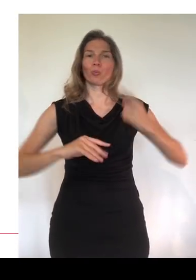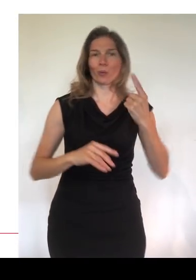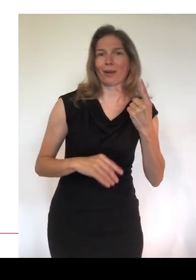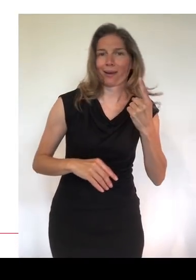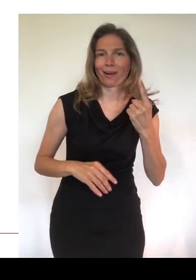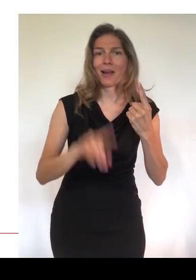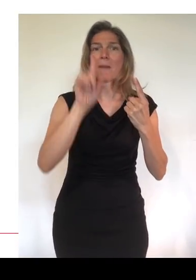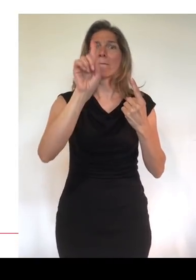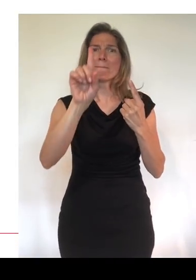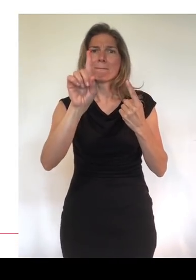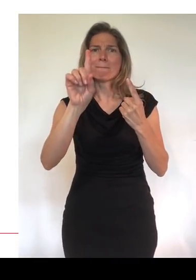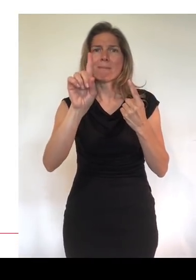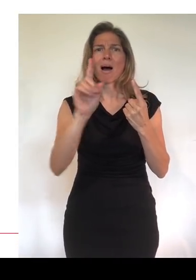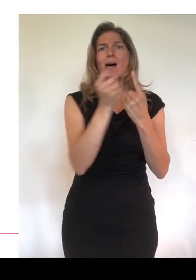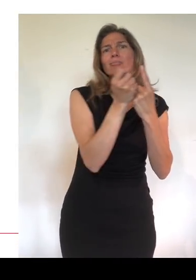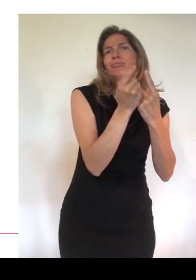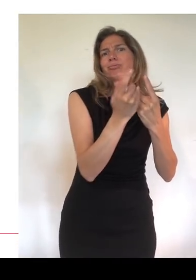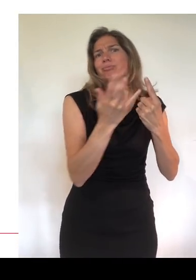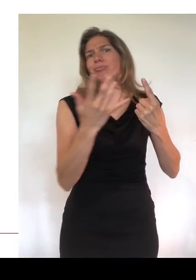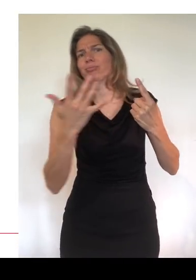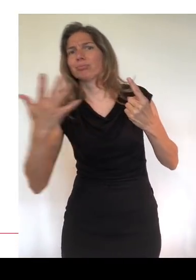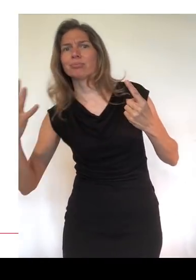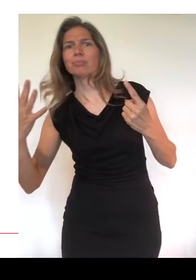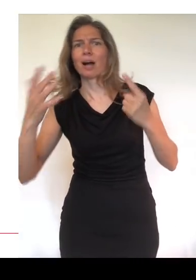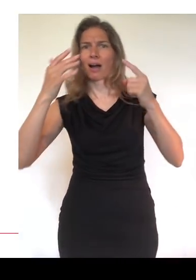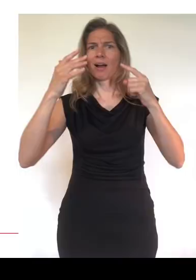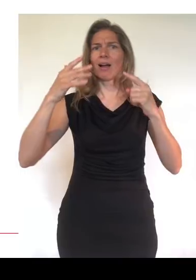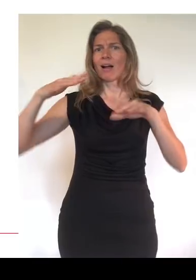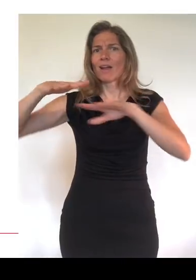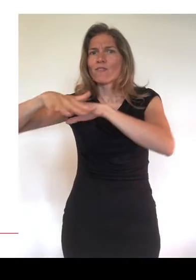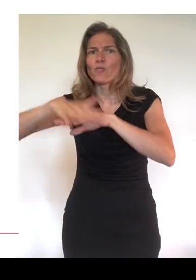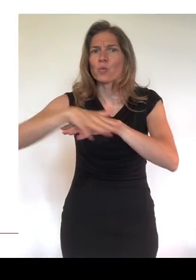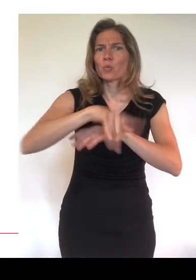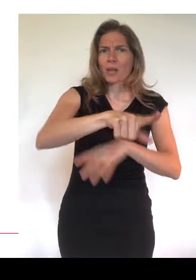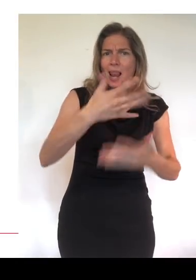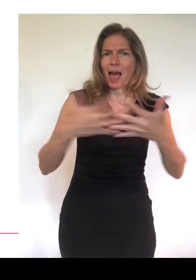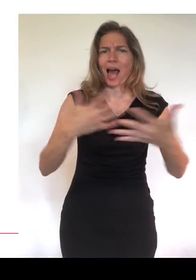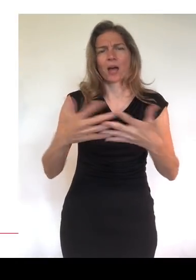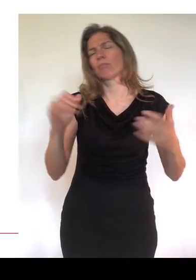whole picture so you want to be able to really show this as part of your project